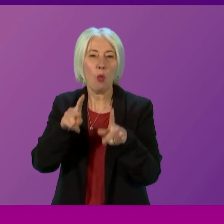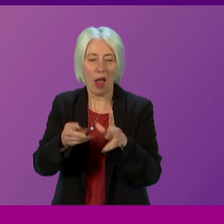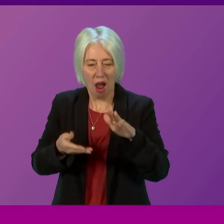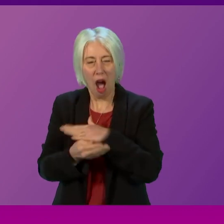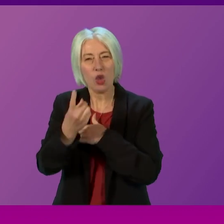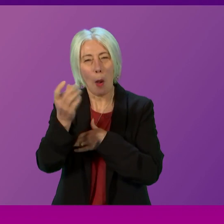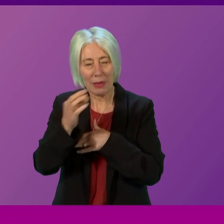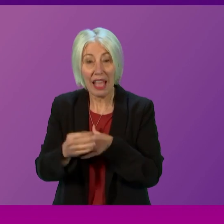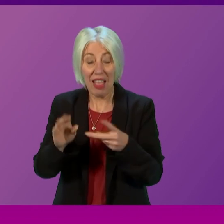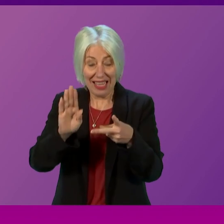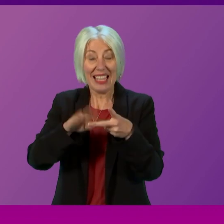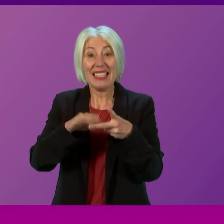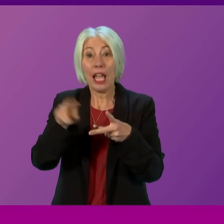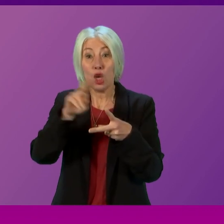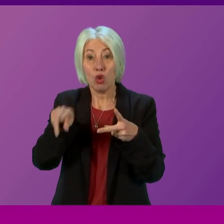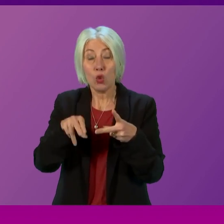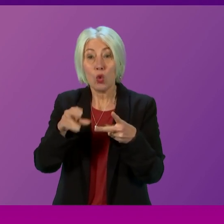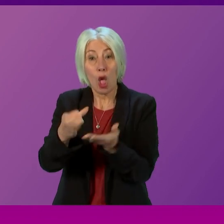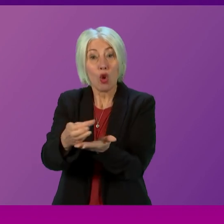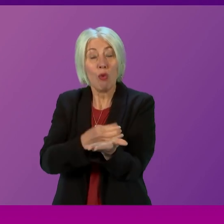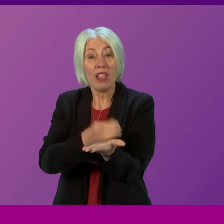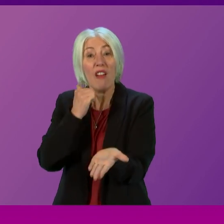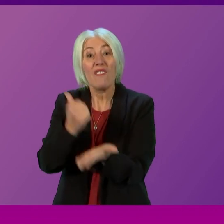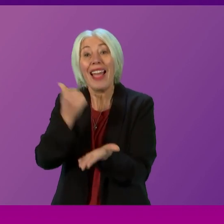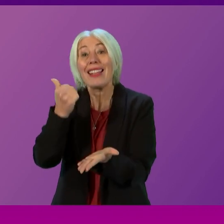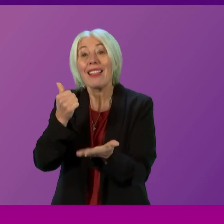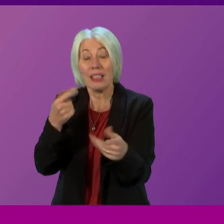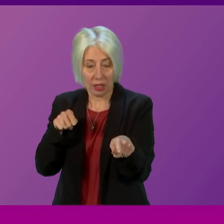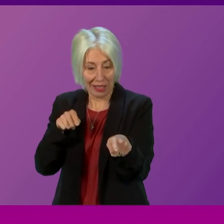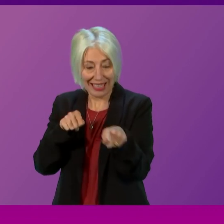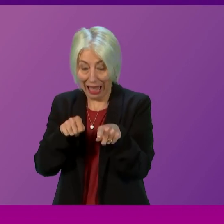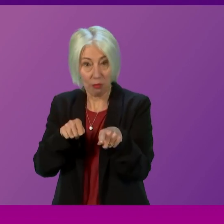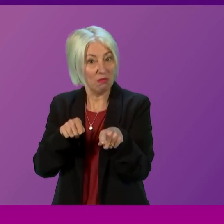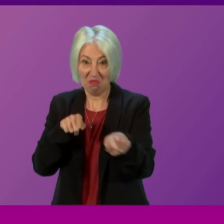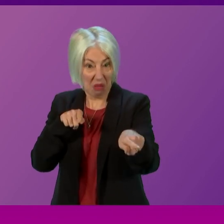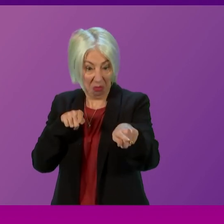At secondary school level, the curriculum for excellence attainment gap was not closing at all.